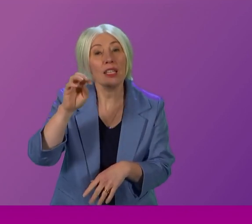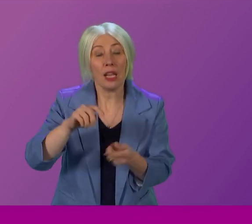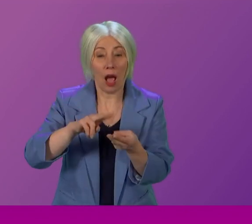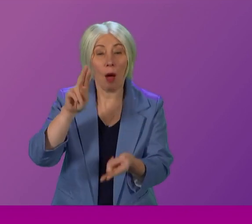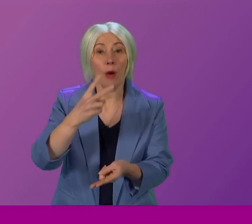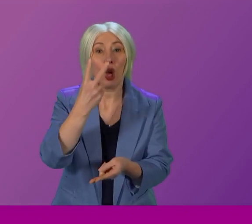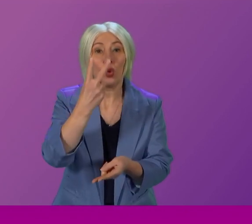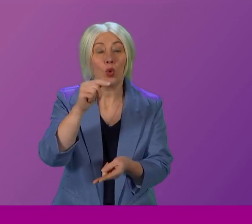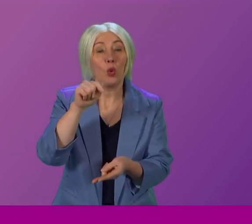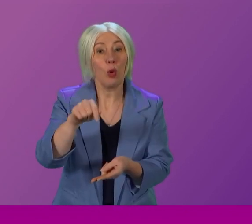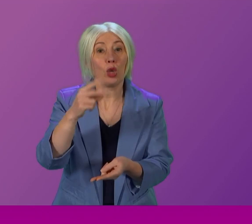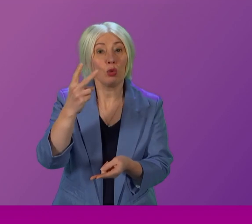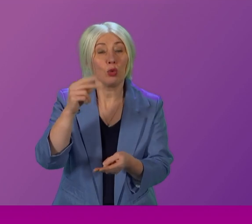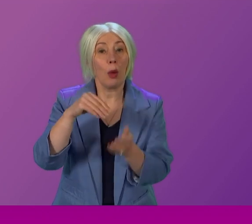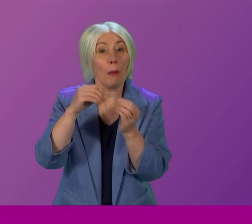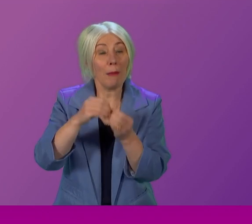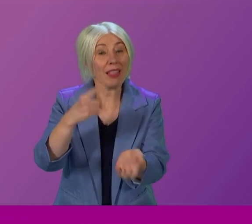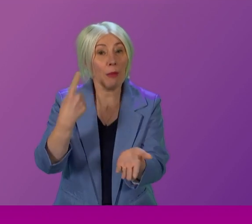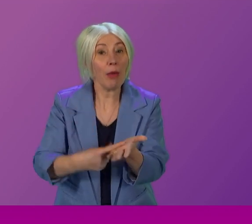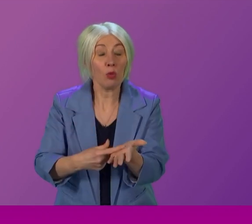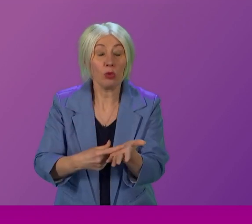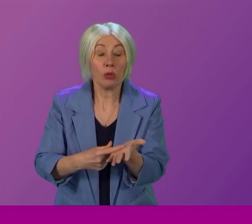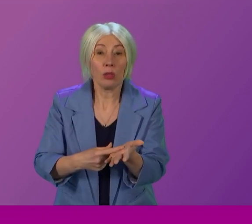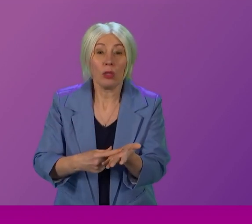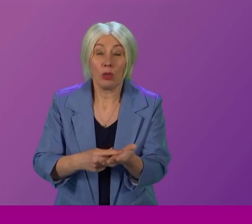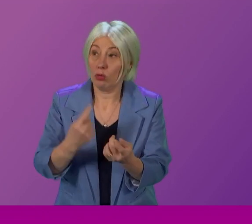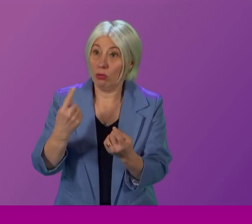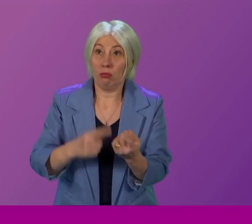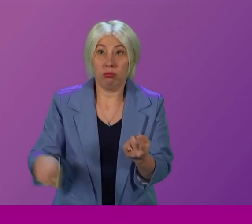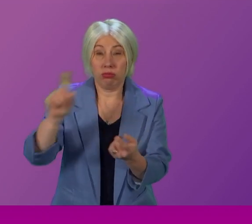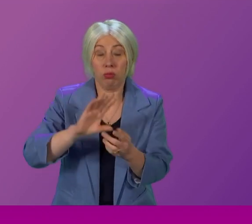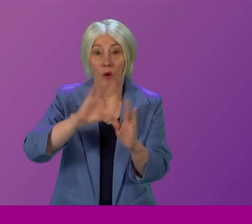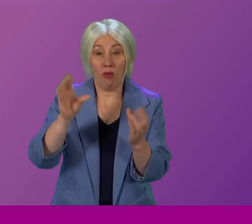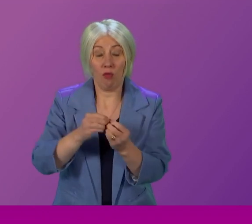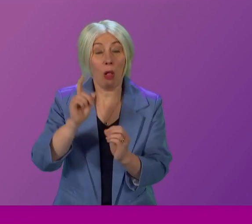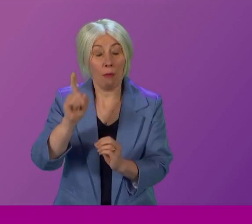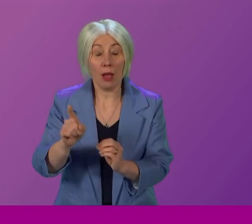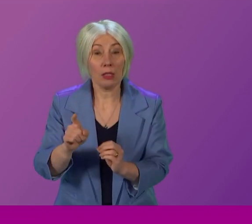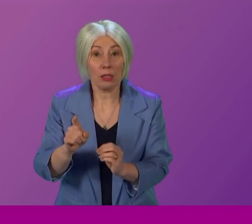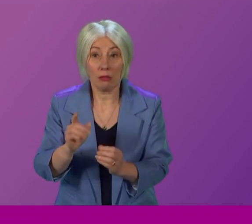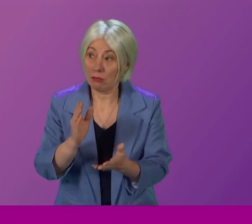which is 22.9 per cent higher in cash terms. However, it is the case that inflation is